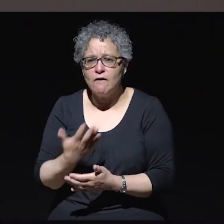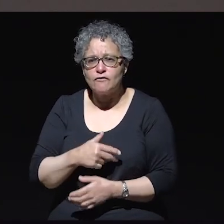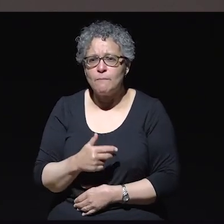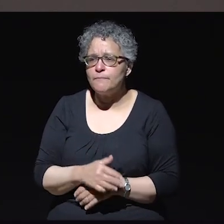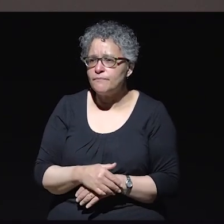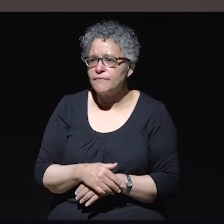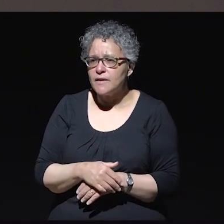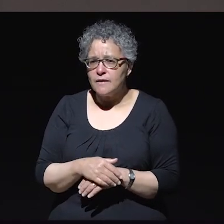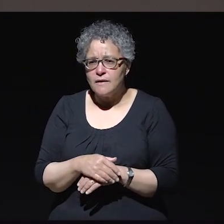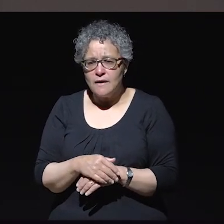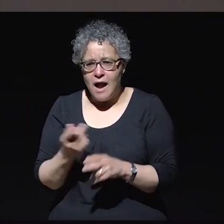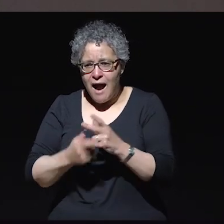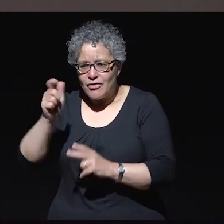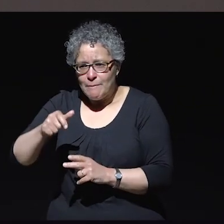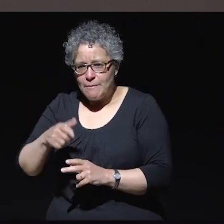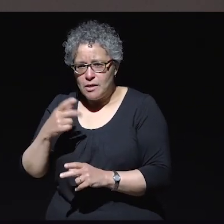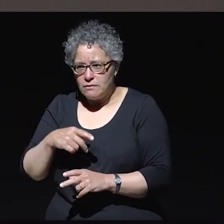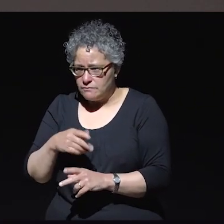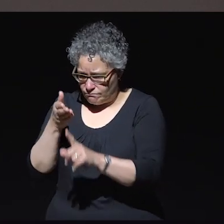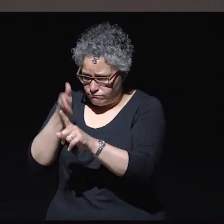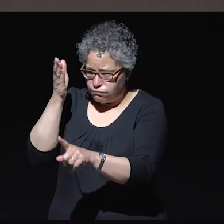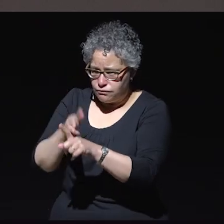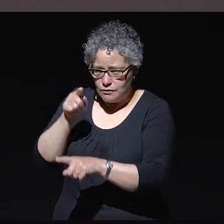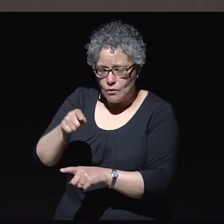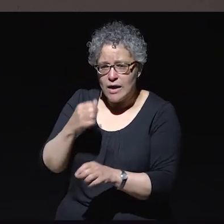by Oliver Miller and others that George Villiers in red on the left